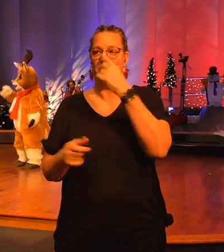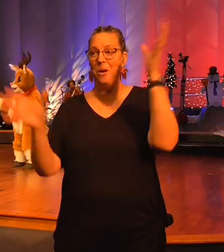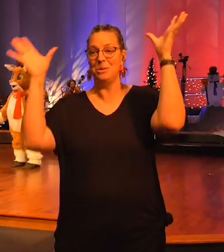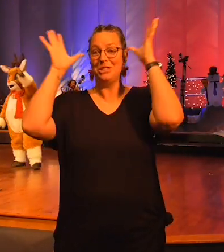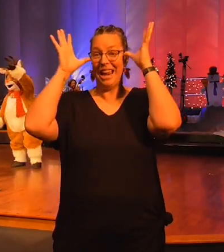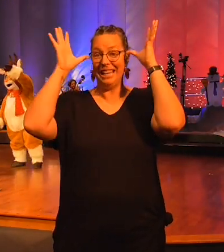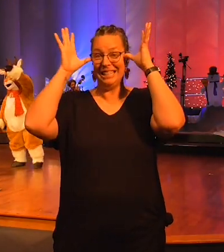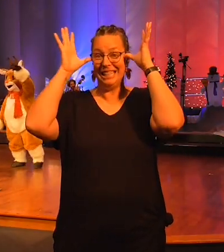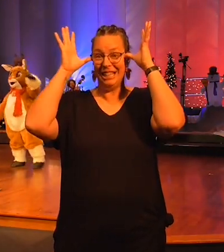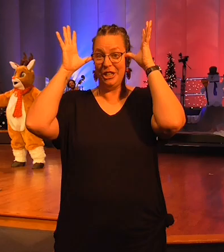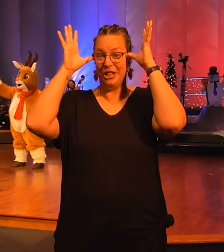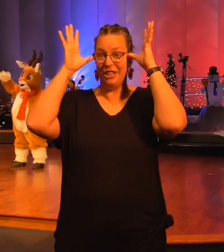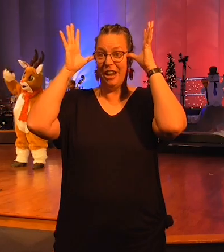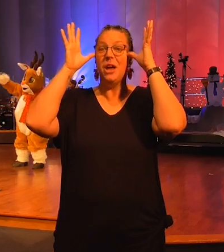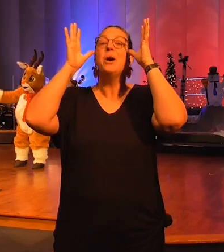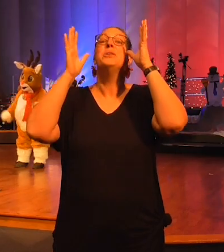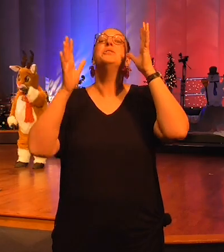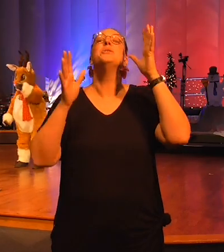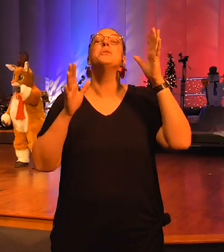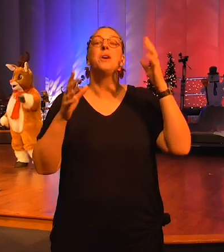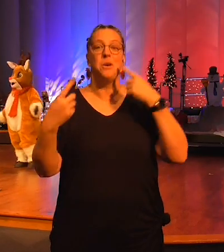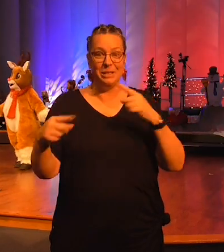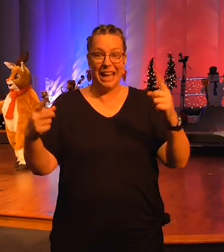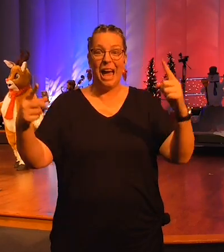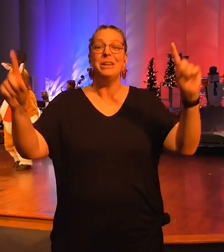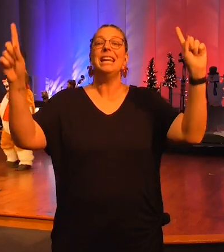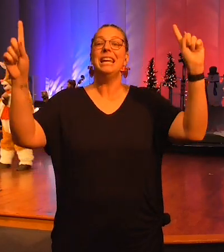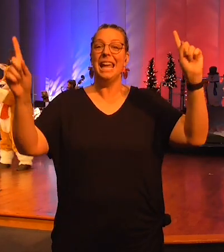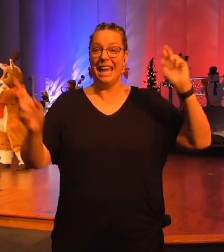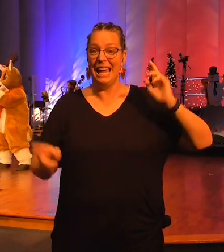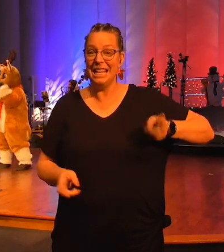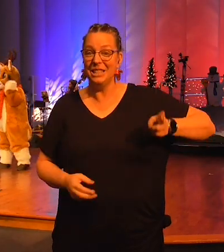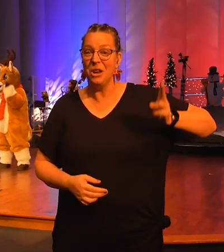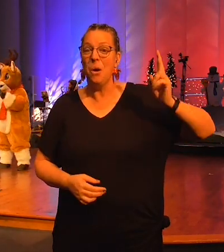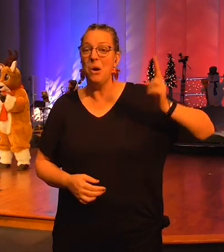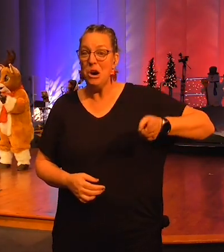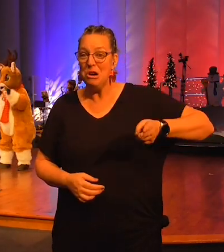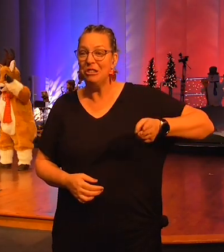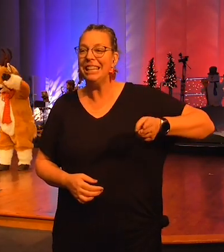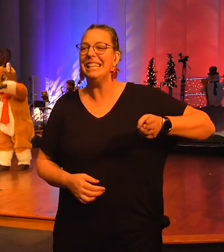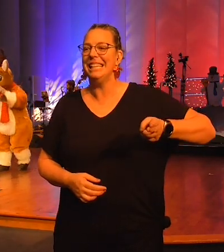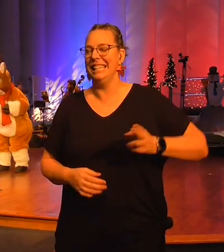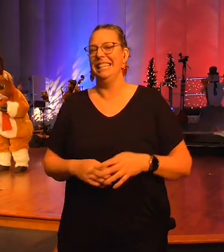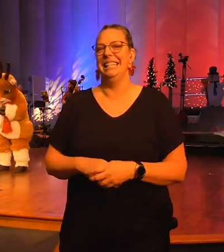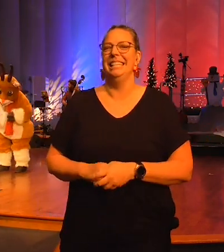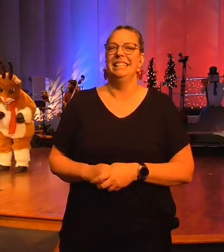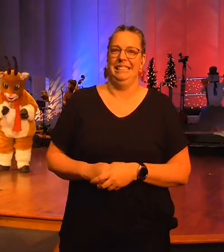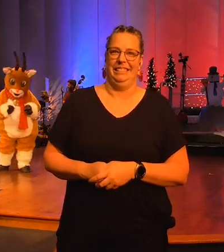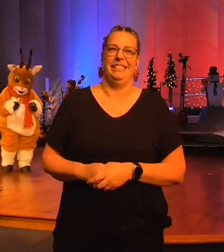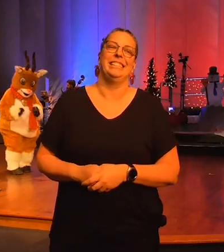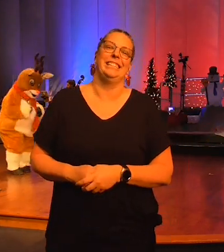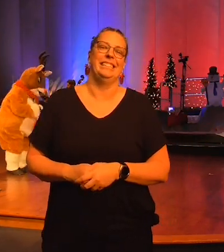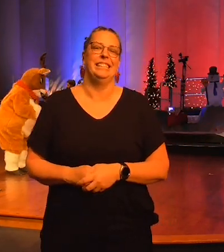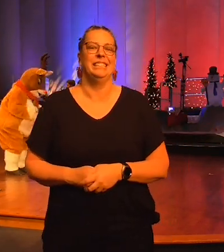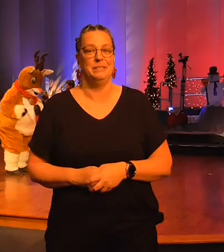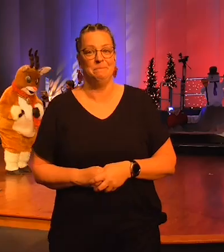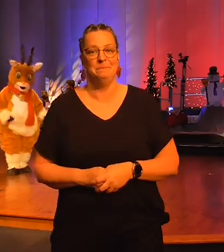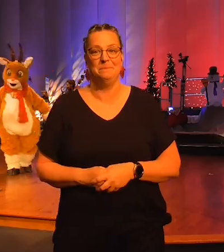as he shouted out with off the r no reindeer you go down in